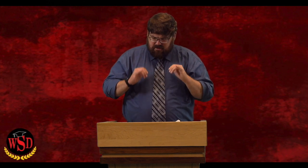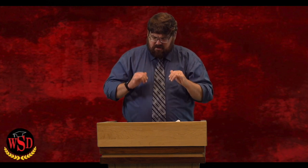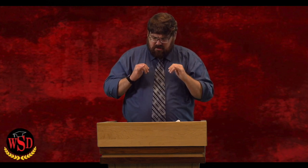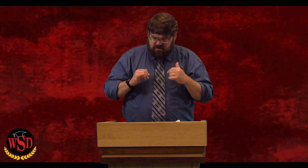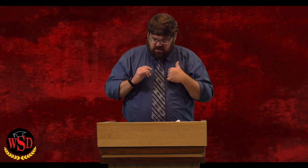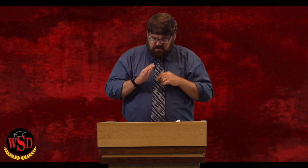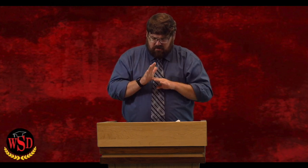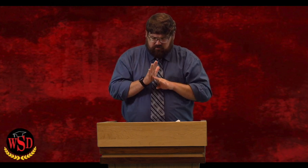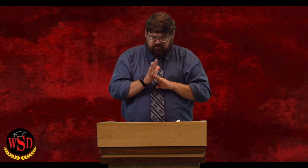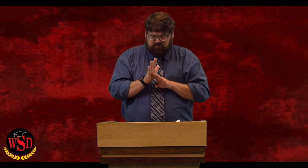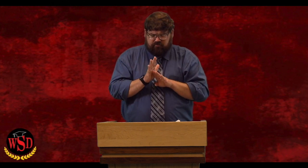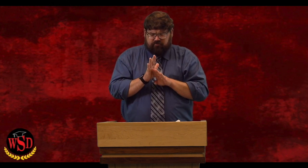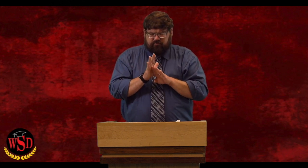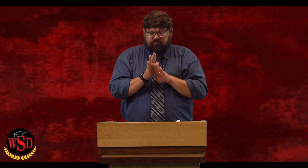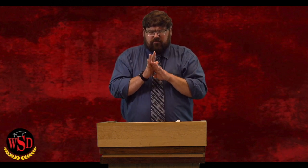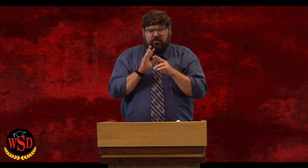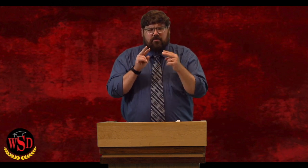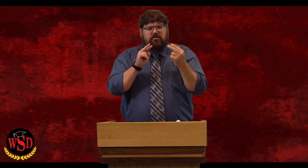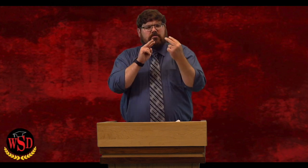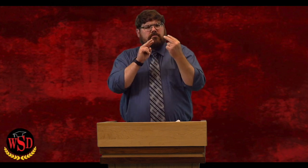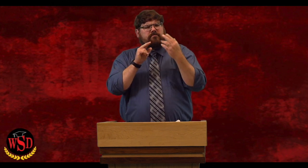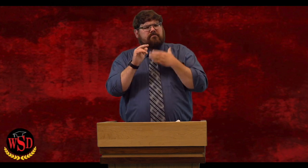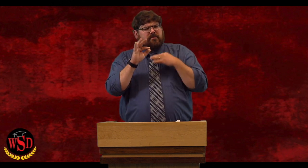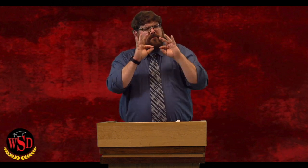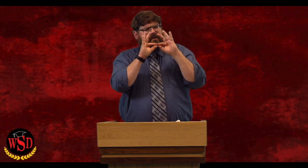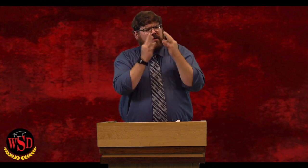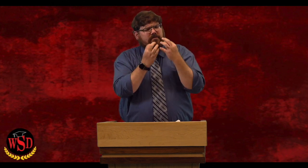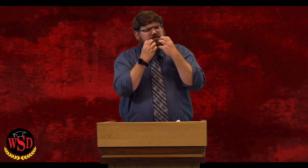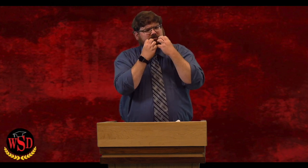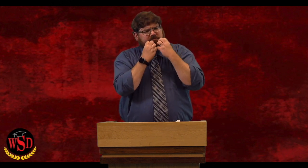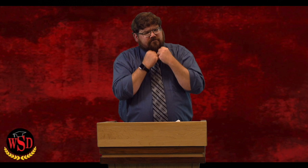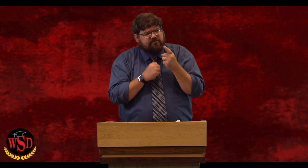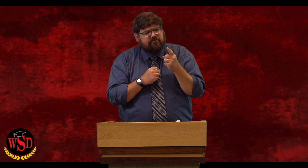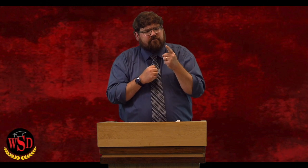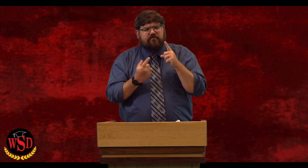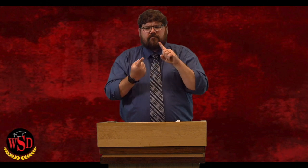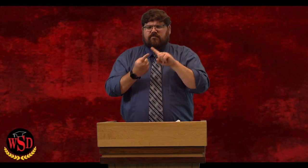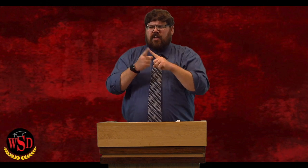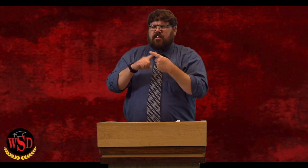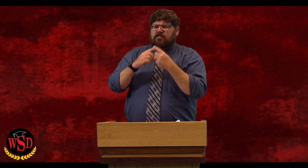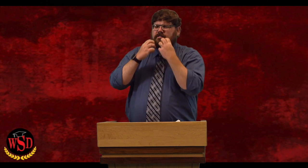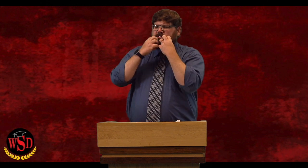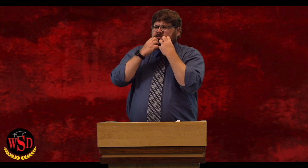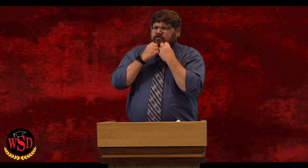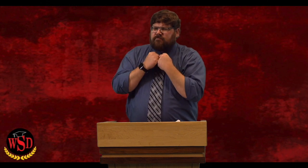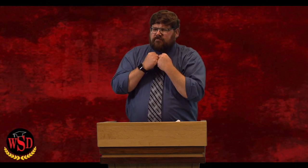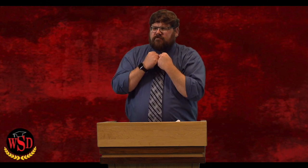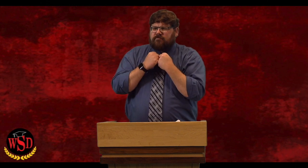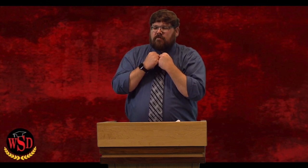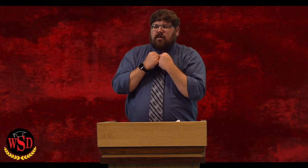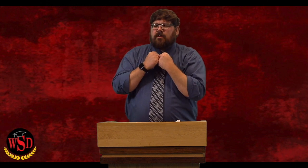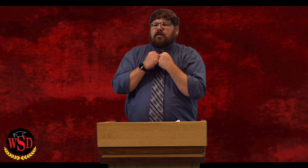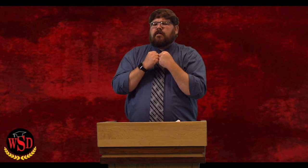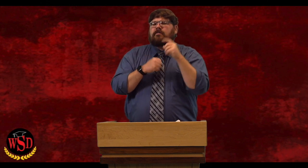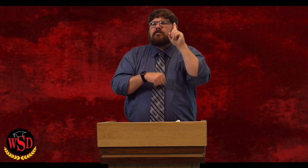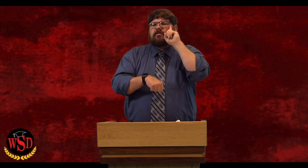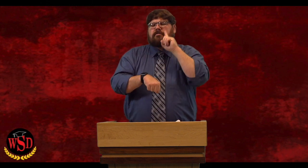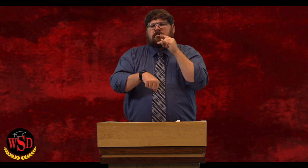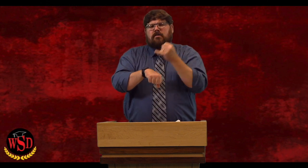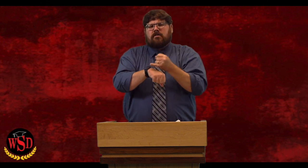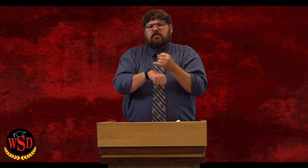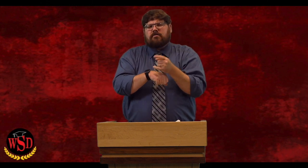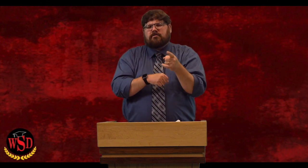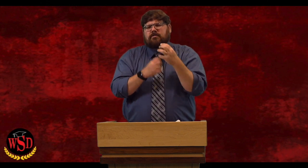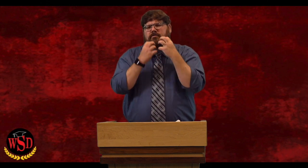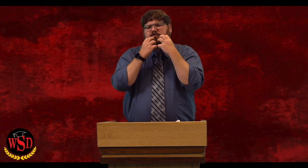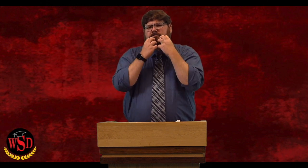Look at how your values grow - values regarding family, friends, and WSD.